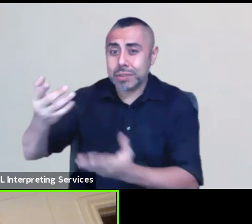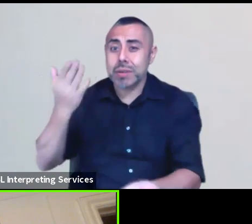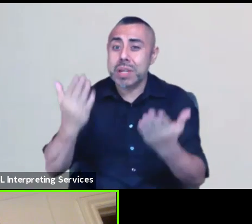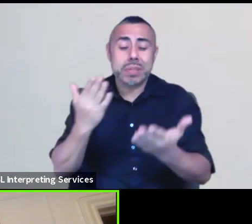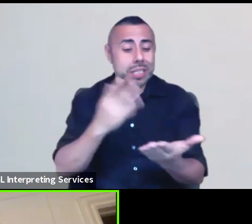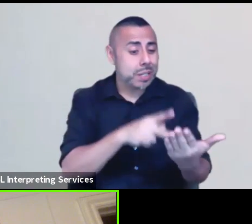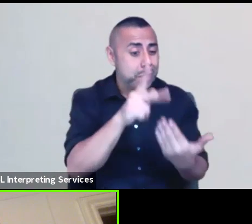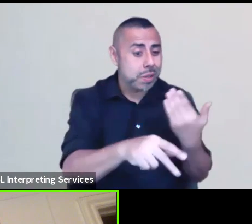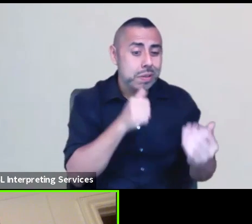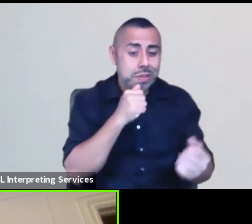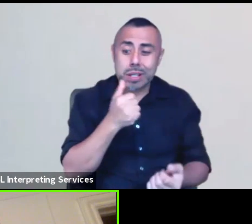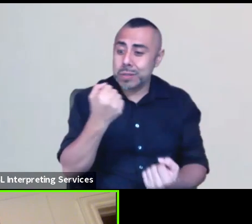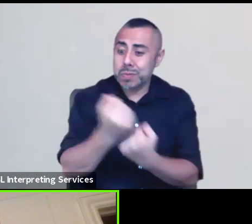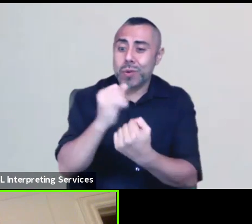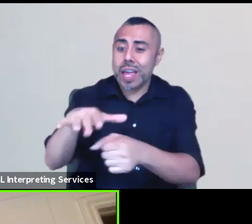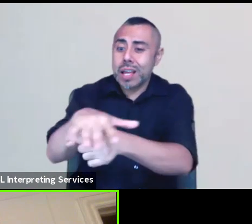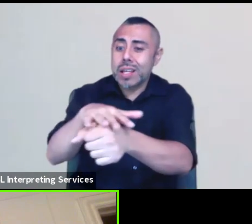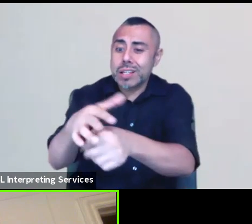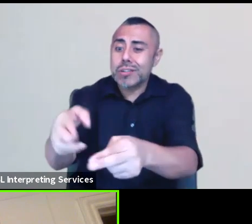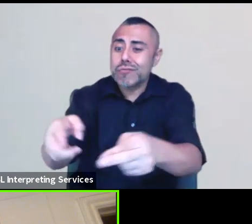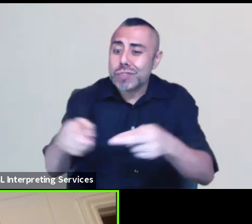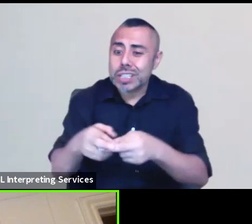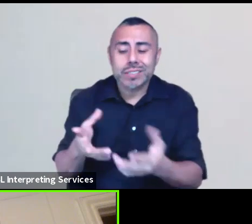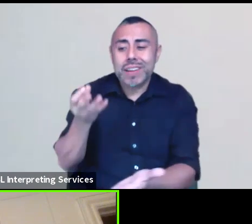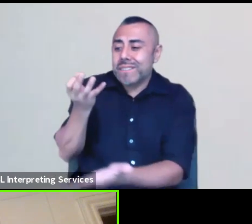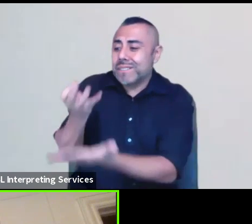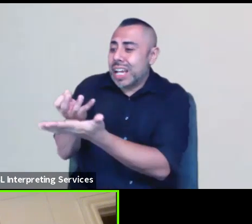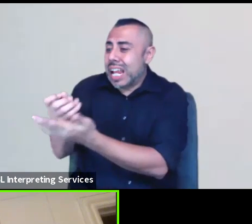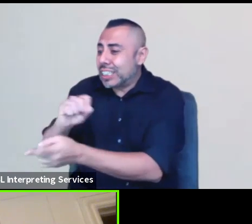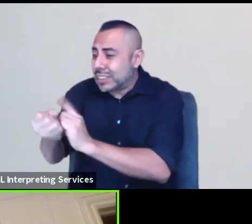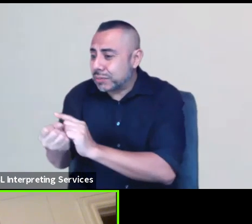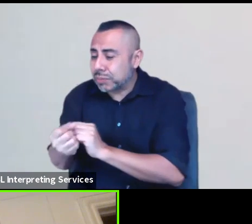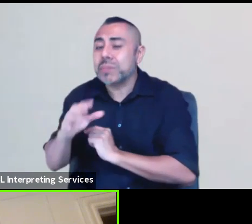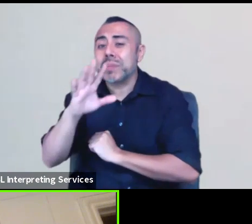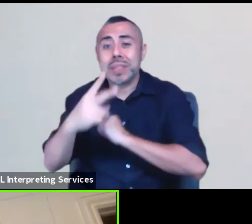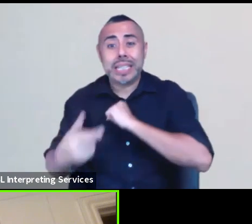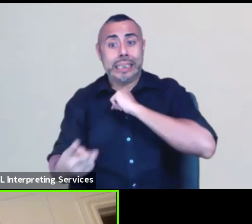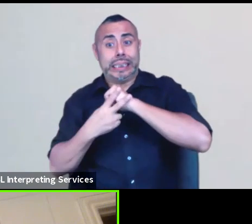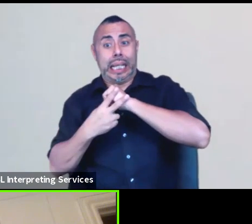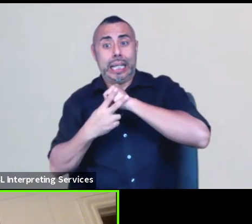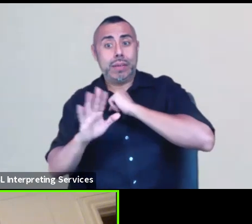or financial situation, so save yourself time, read the guidelines.